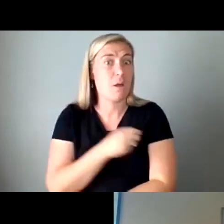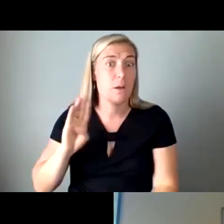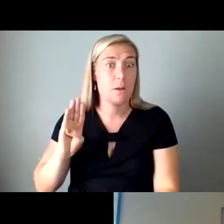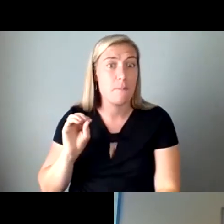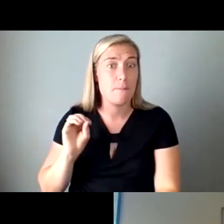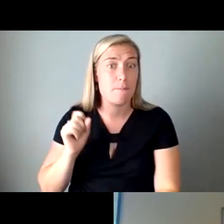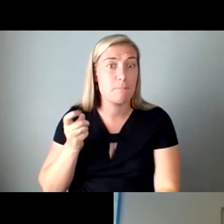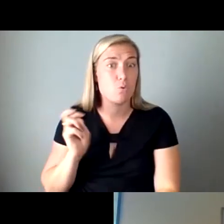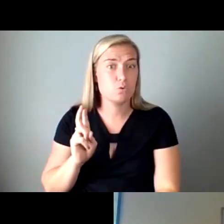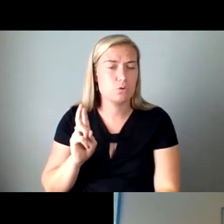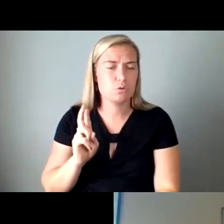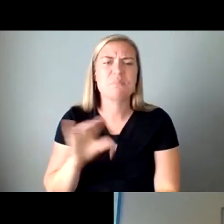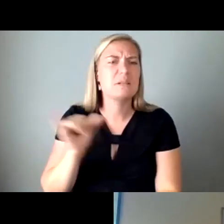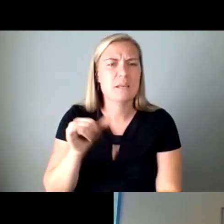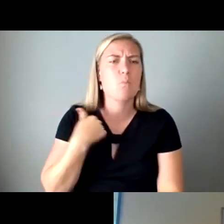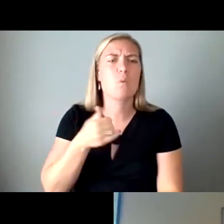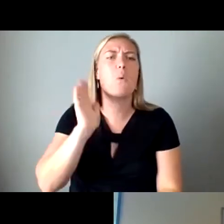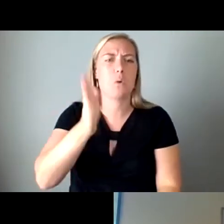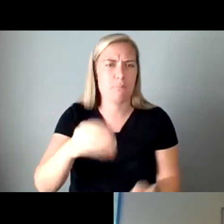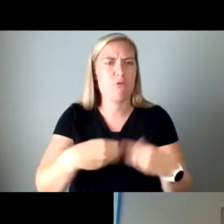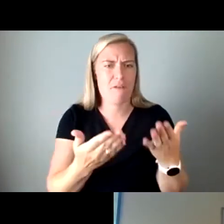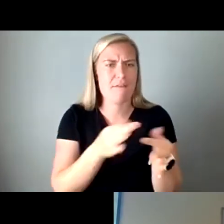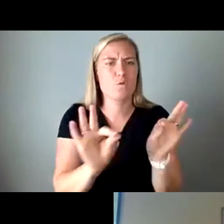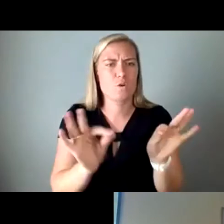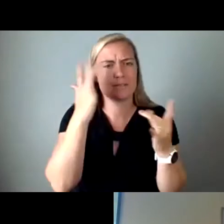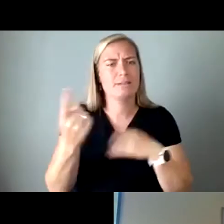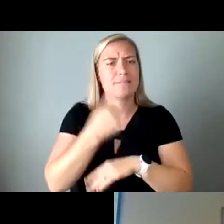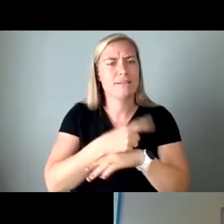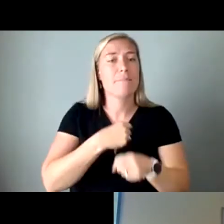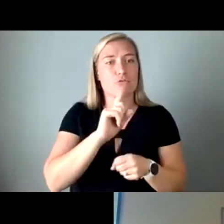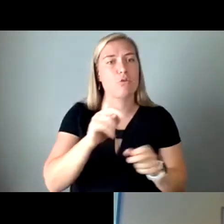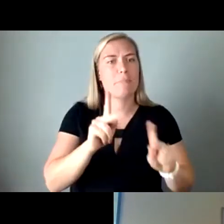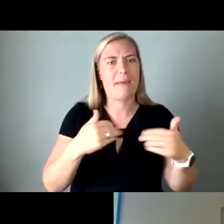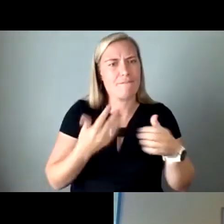So we are planning that as well to make sure that people have coverage for when those side effects